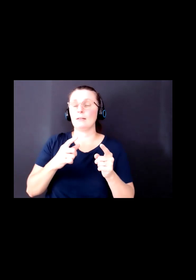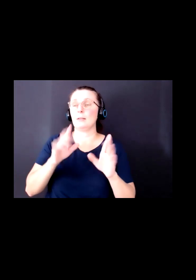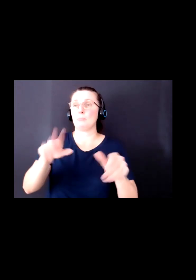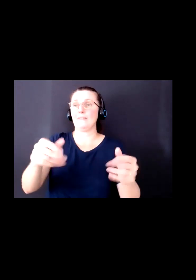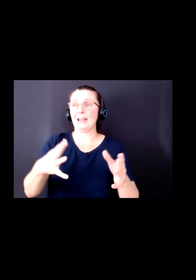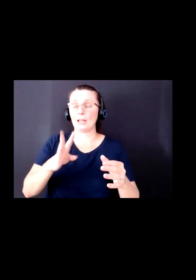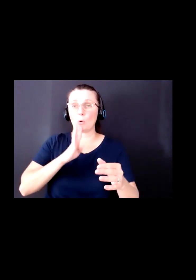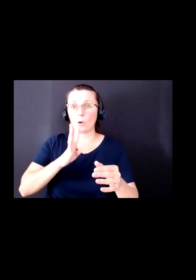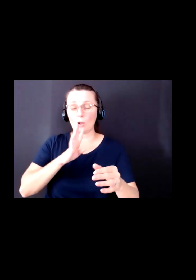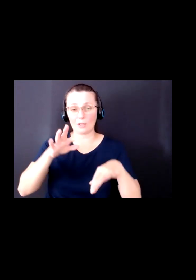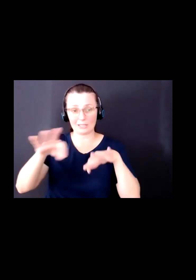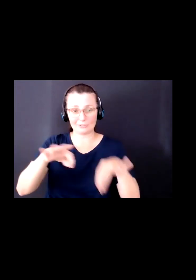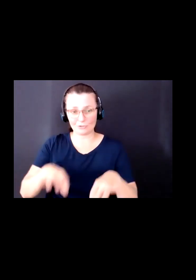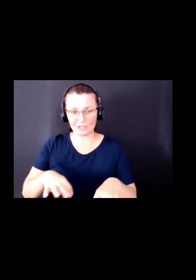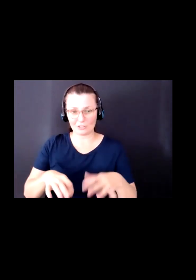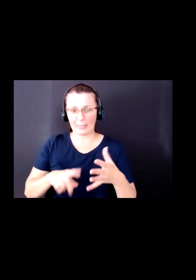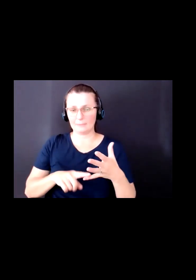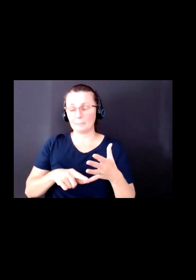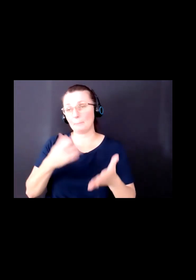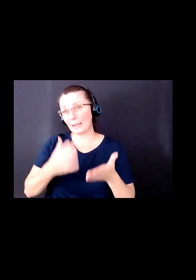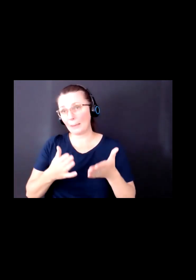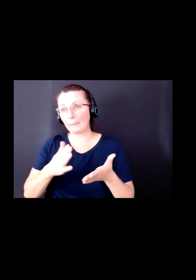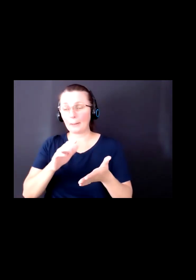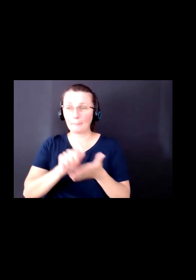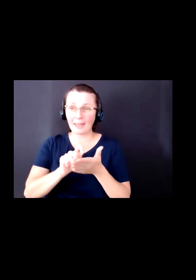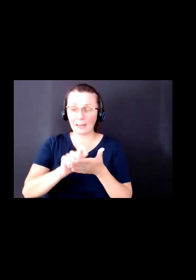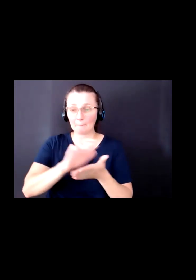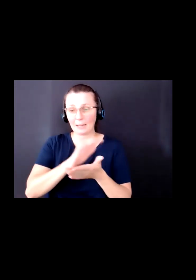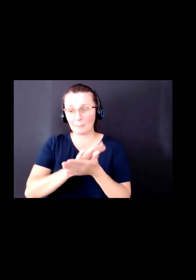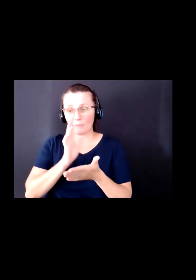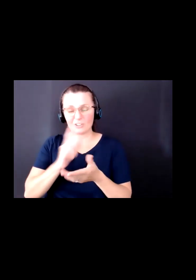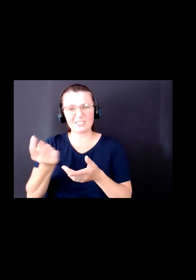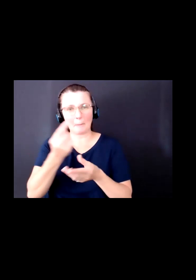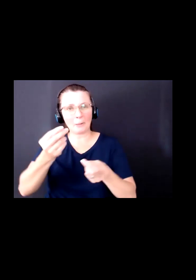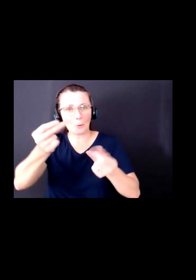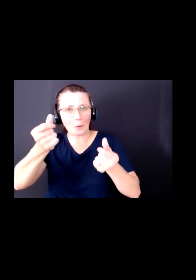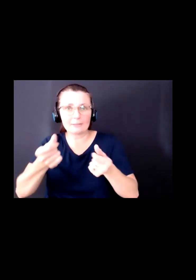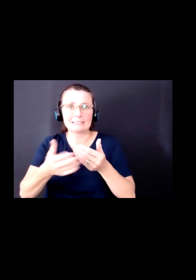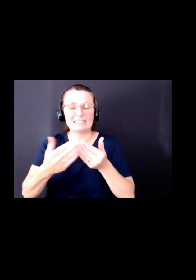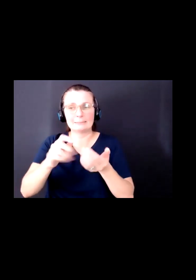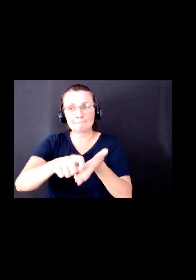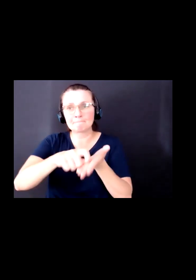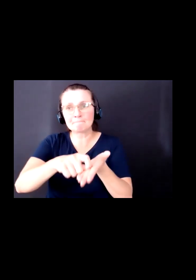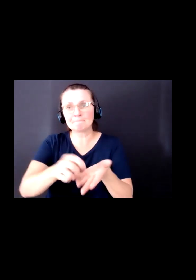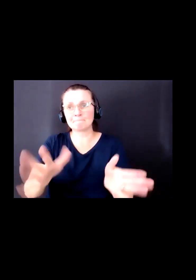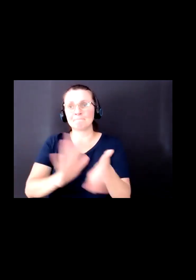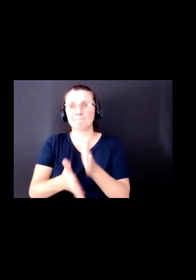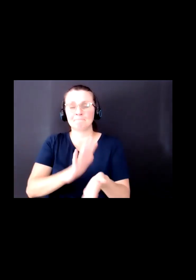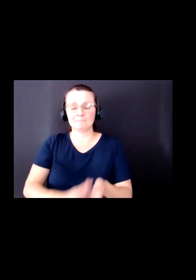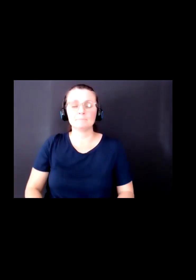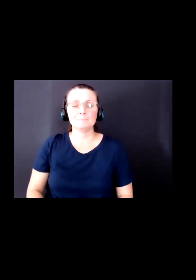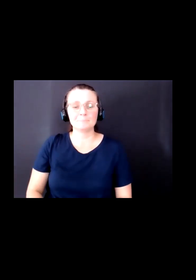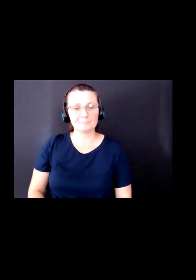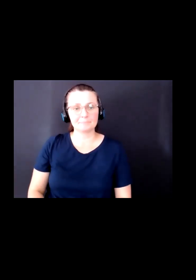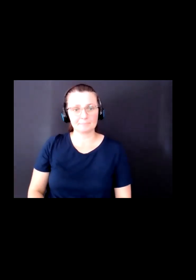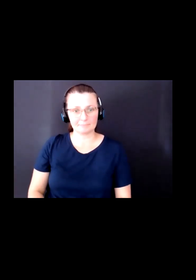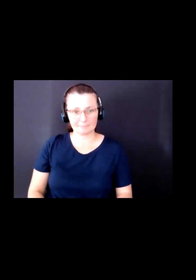for a quick exchange. So the ADA in general requires Title II and